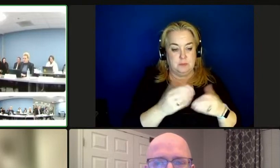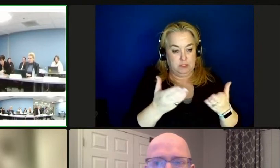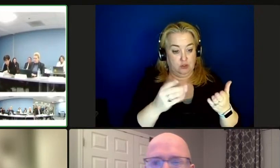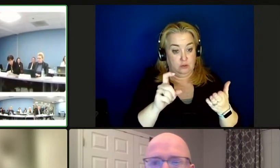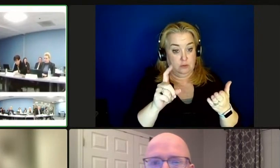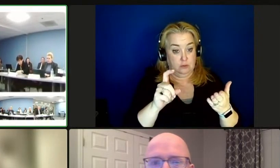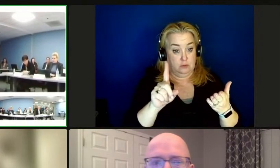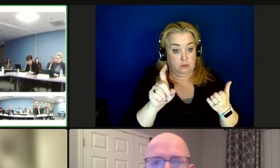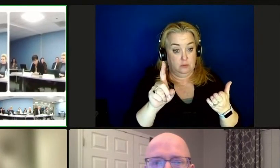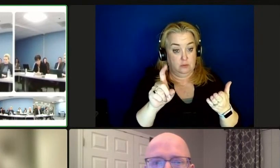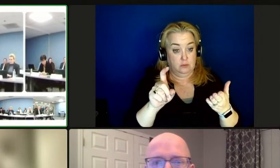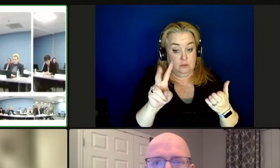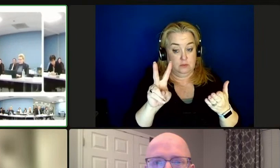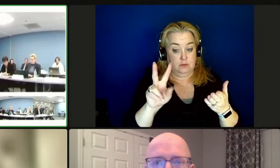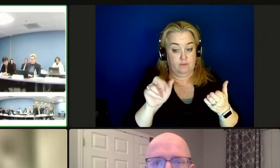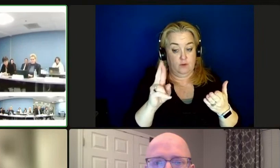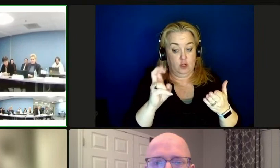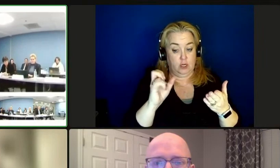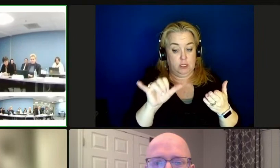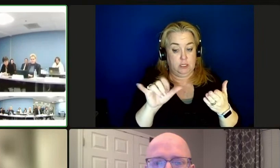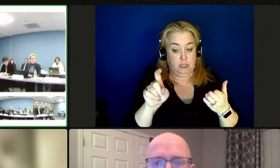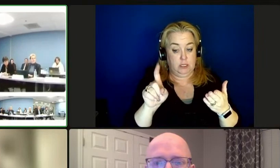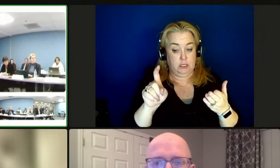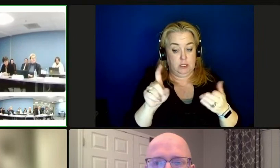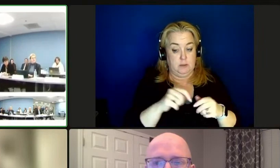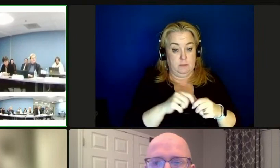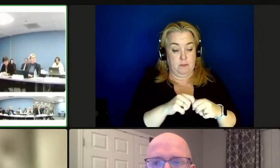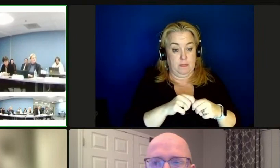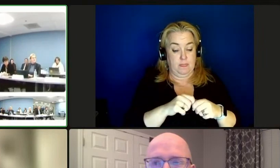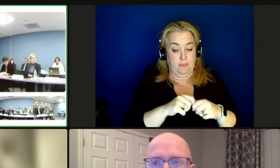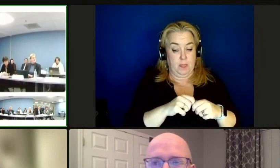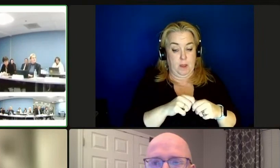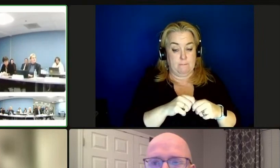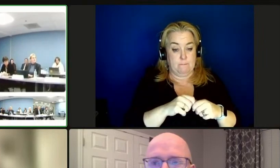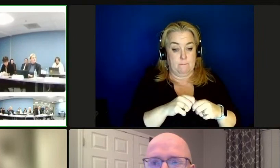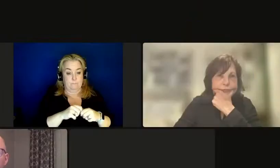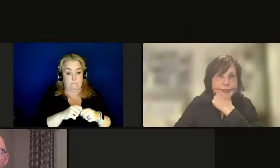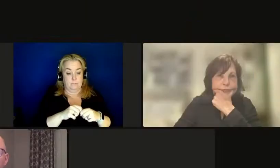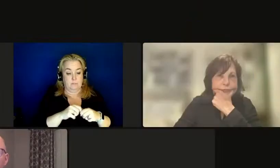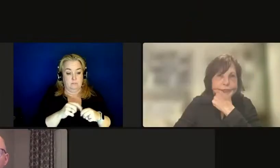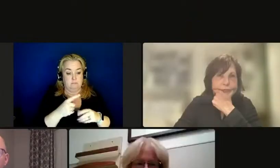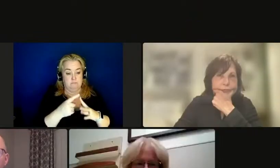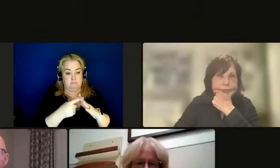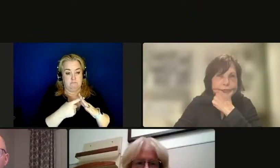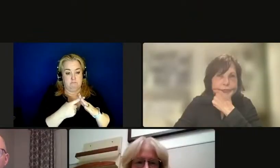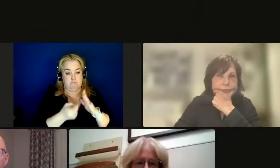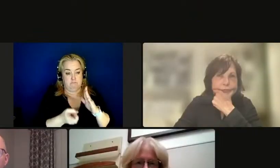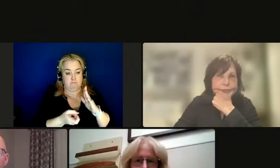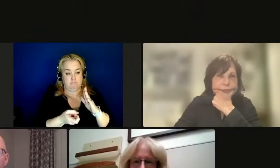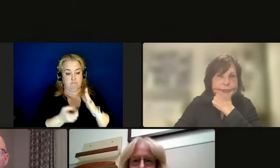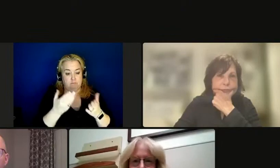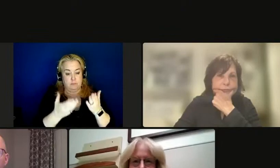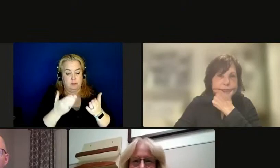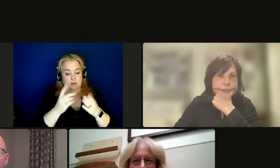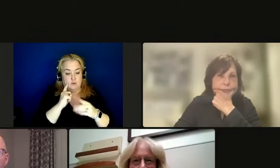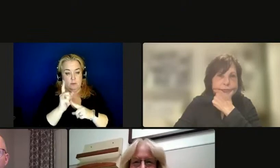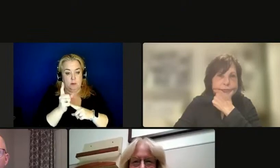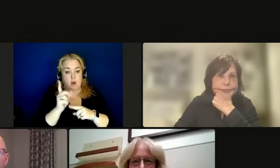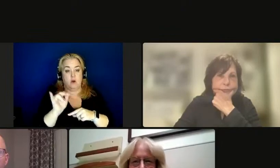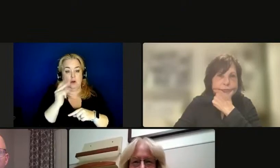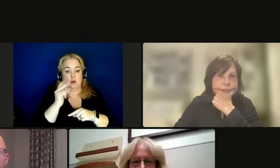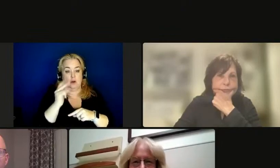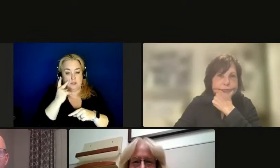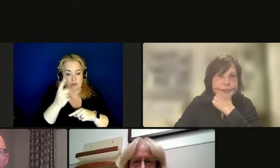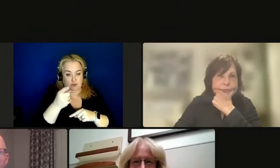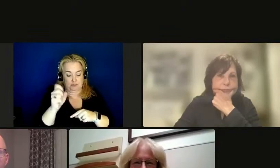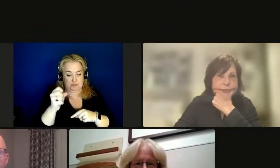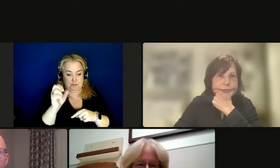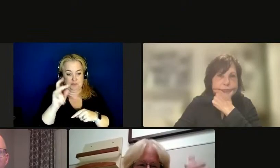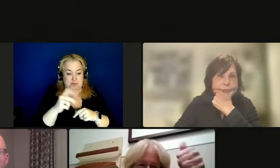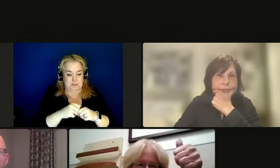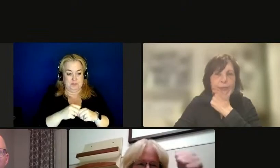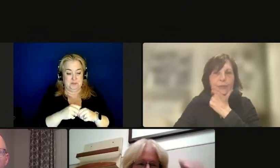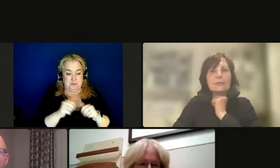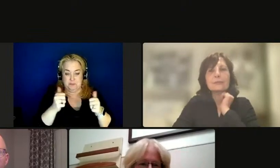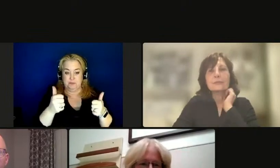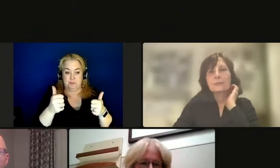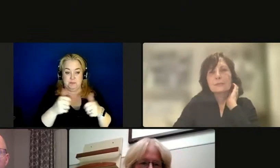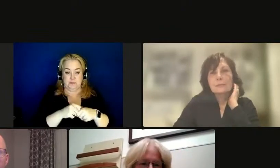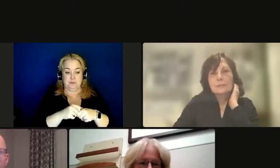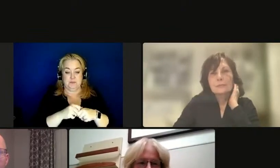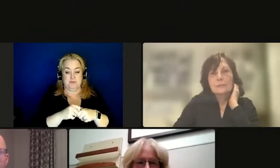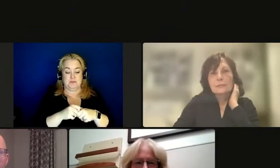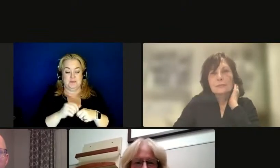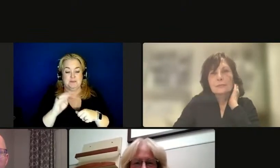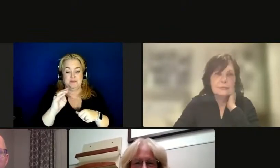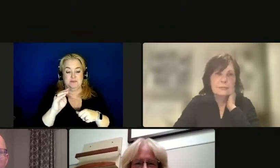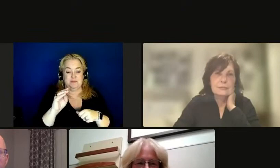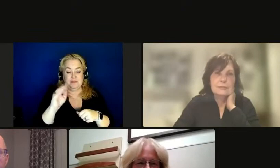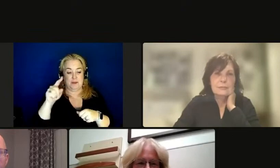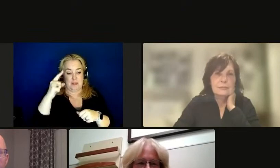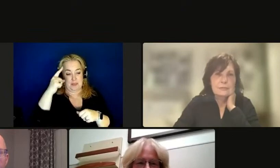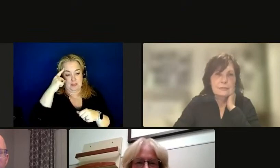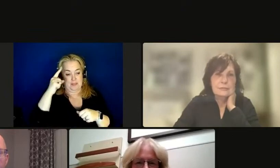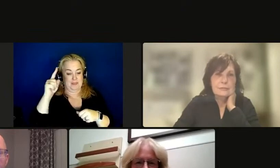COUNCILOR BERNIE HERE.